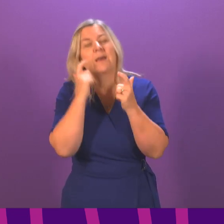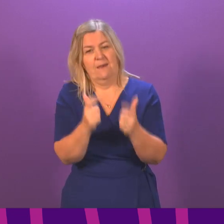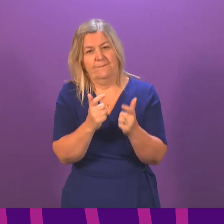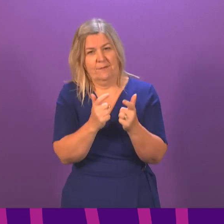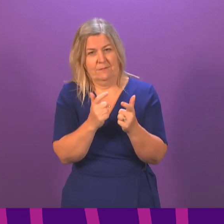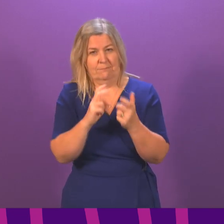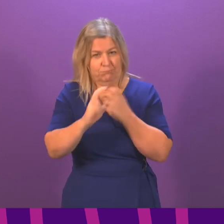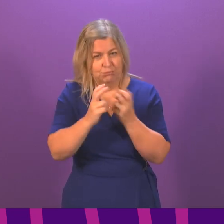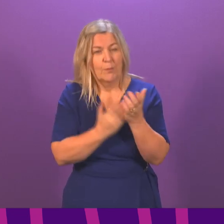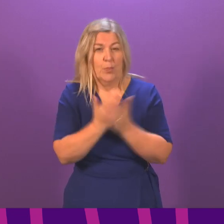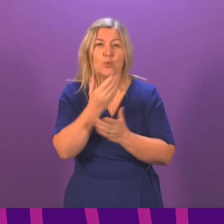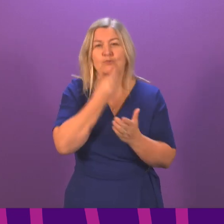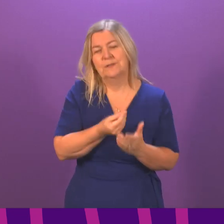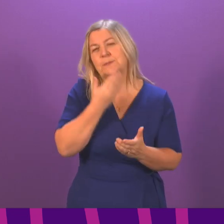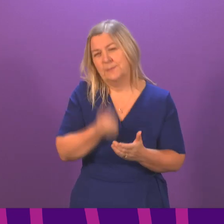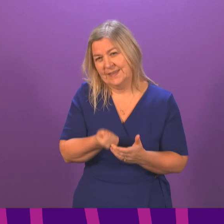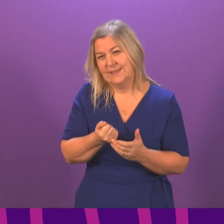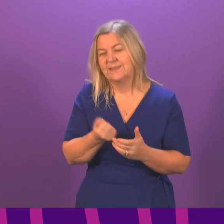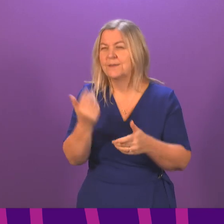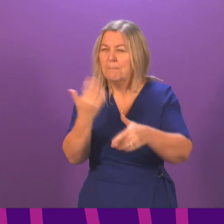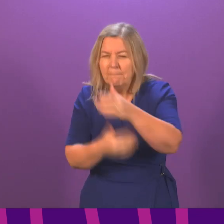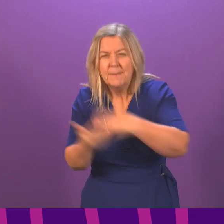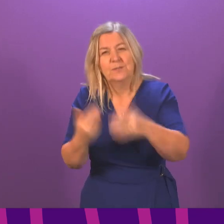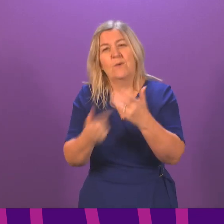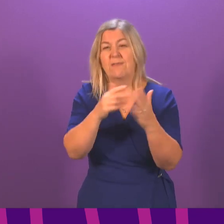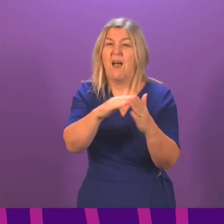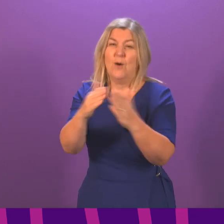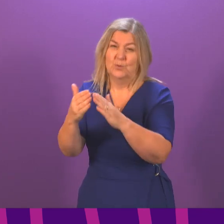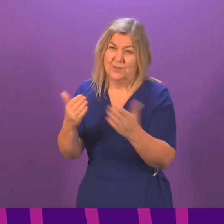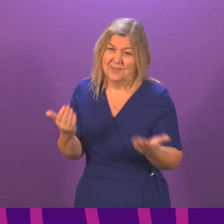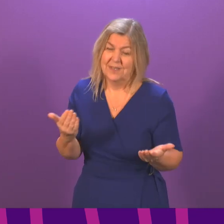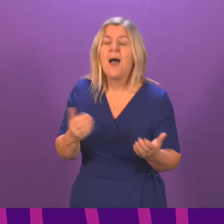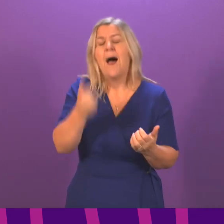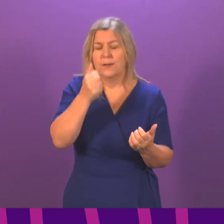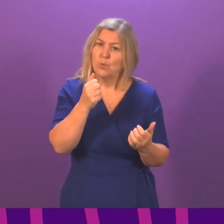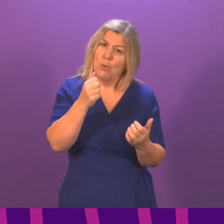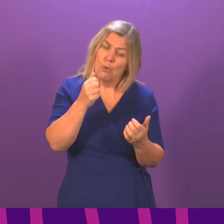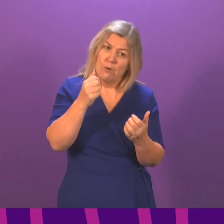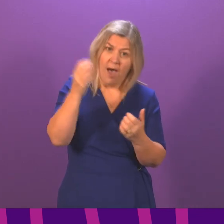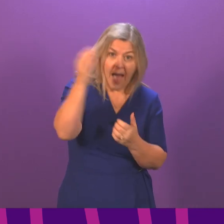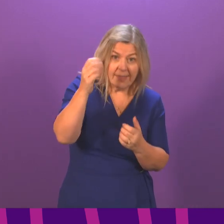other households. In our islands, the prevalence of Covid is very low and we hope to see even